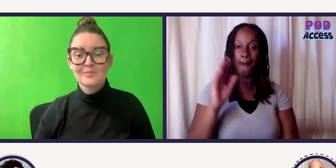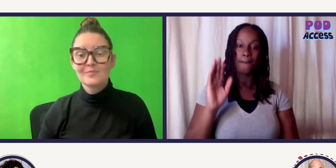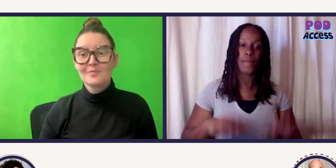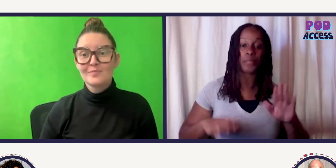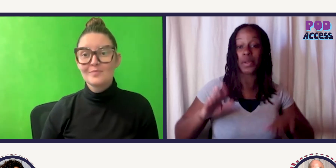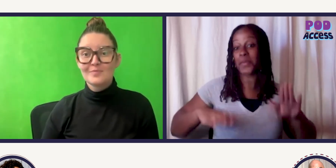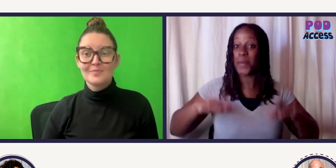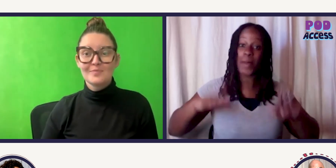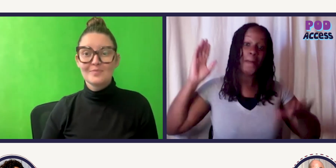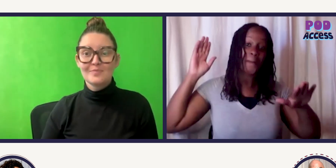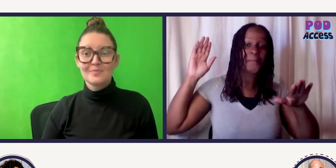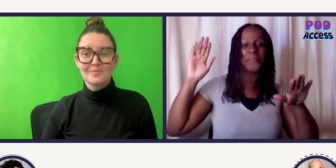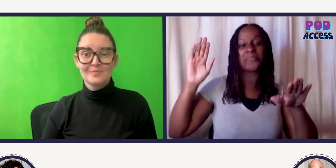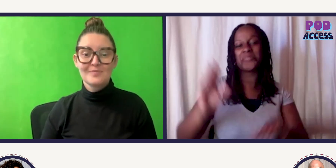Ba-dum-dum bap-bah-dum. CHERYL: [happy giggle]